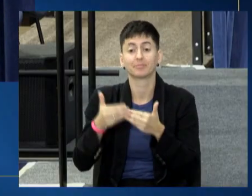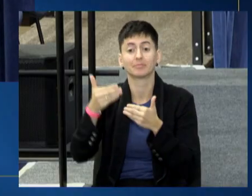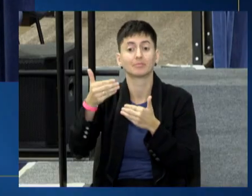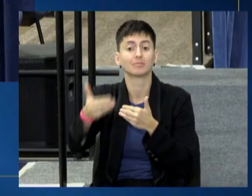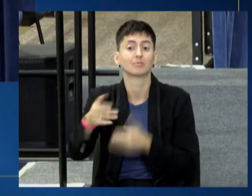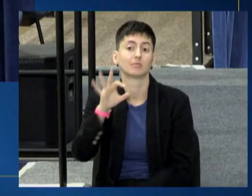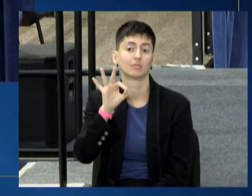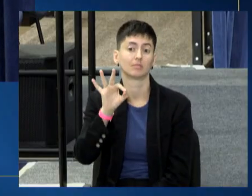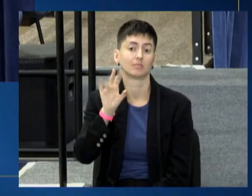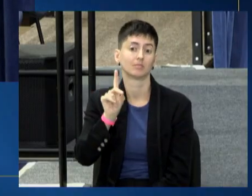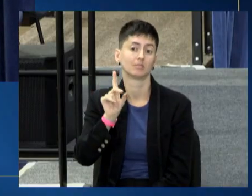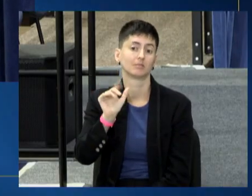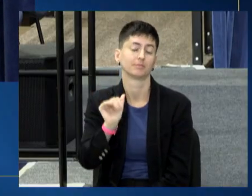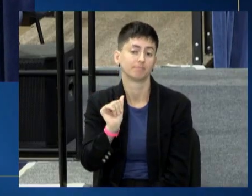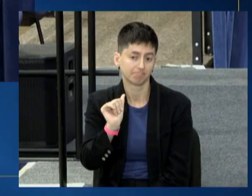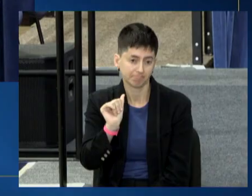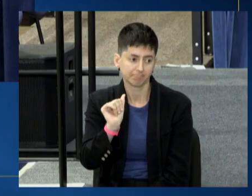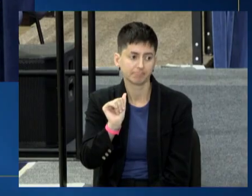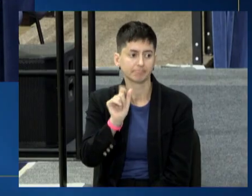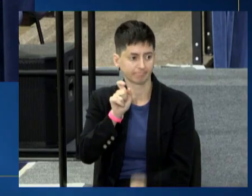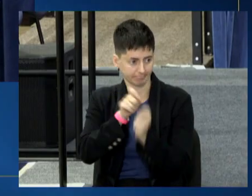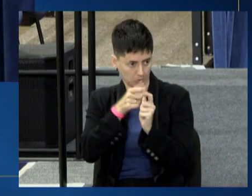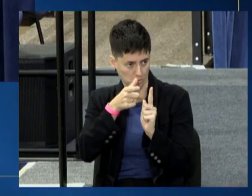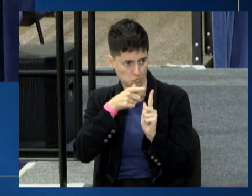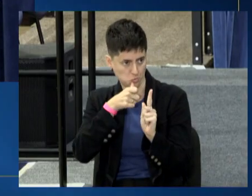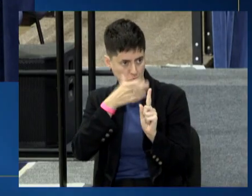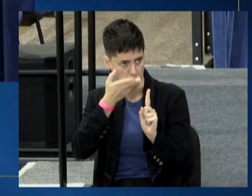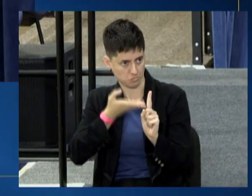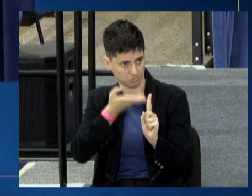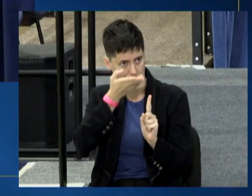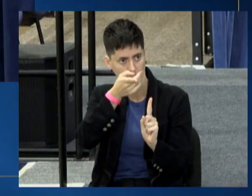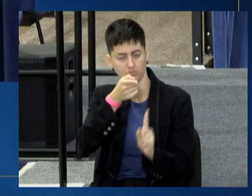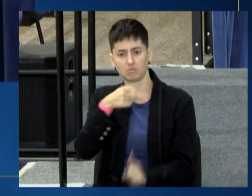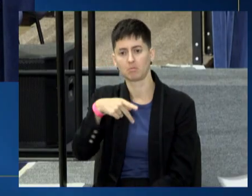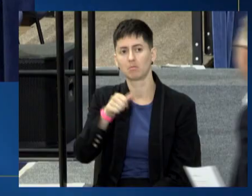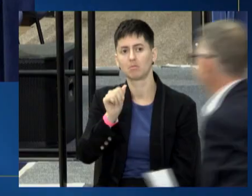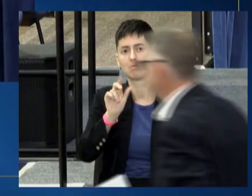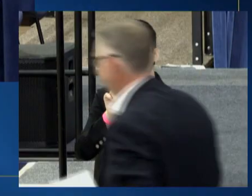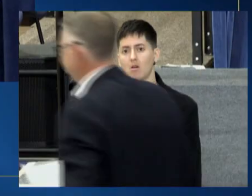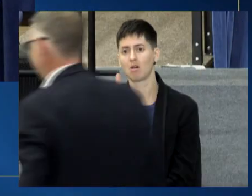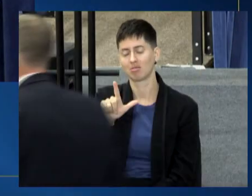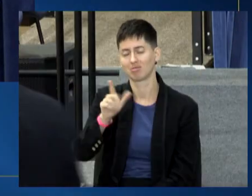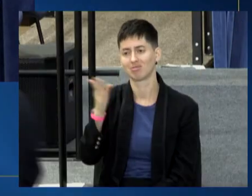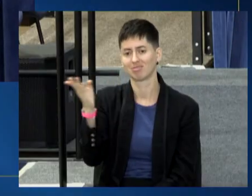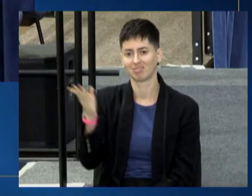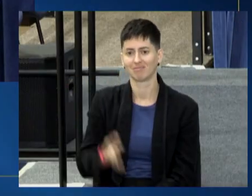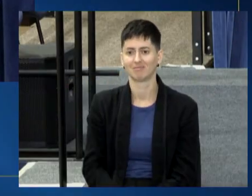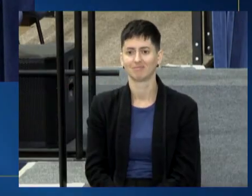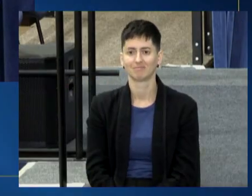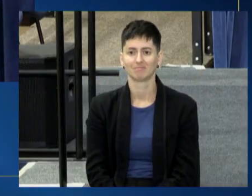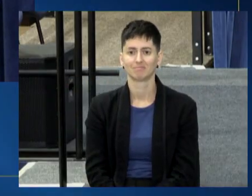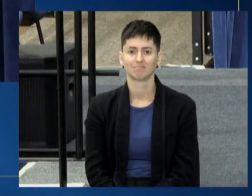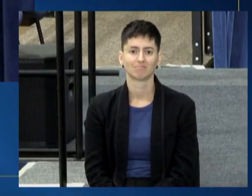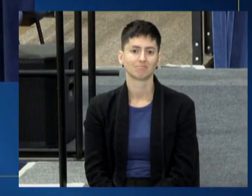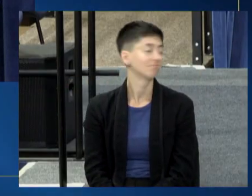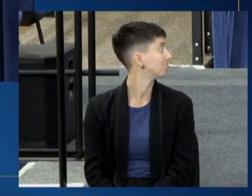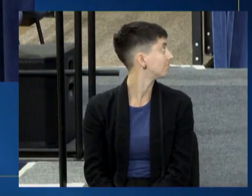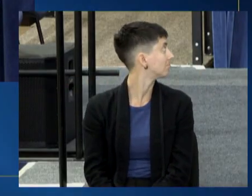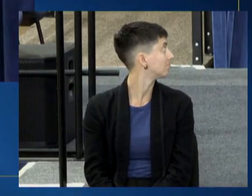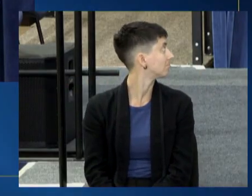specifically, Paul Kluetz, the deputy director at the Oncology Center for Excellence. Paul?